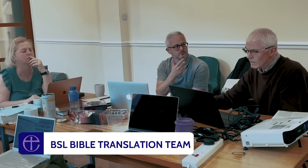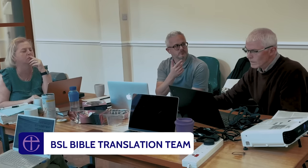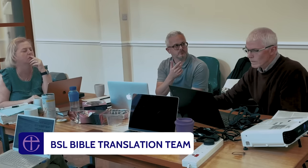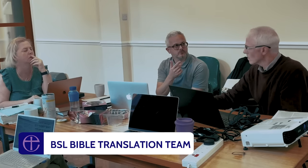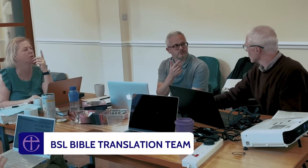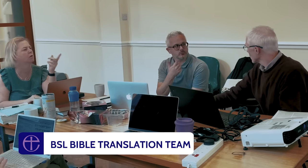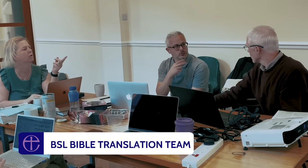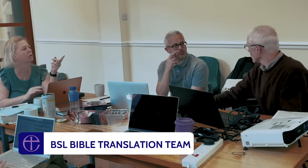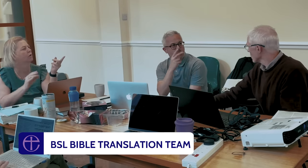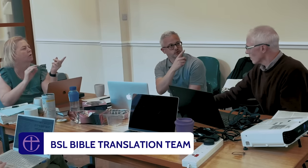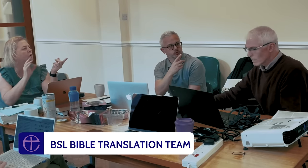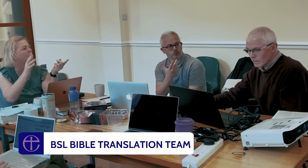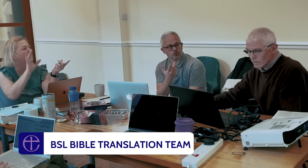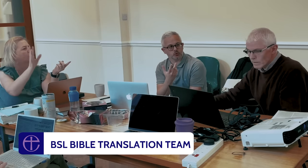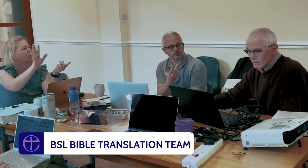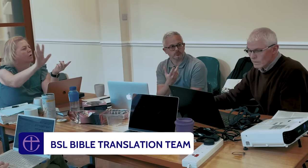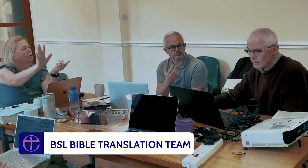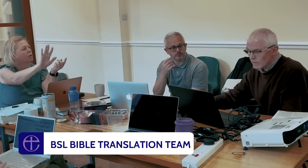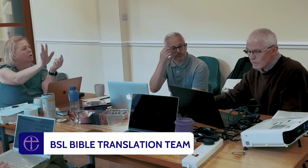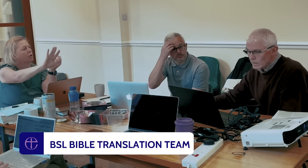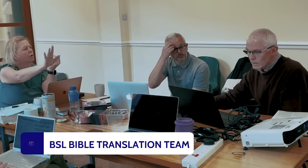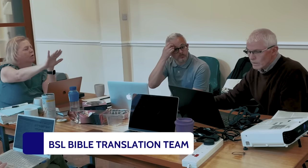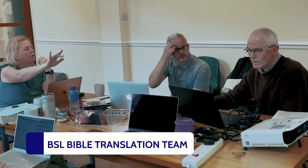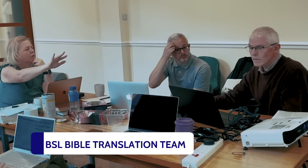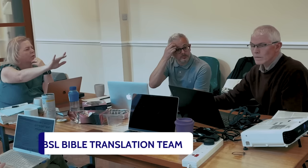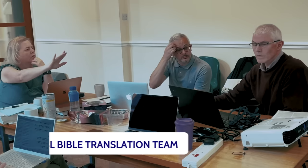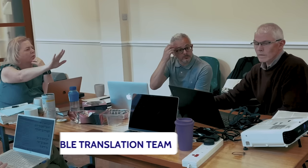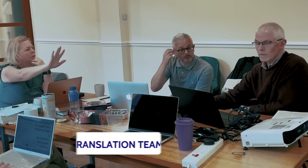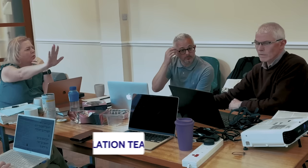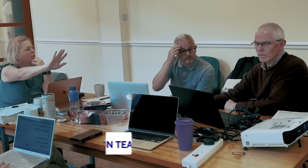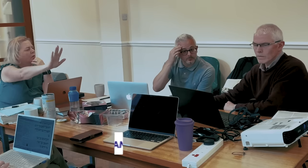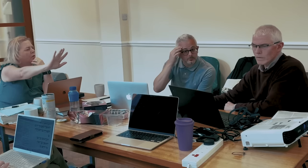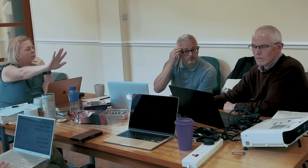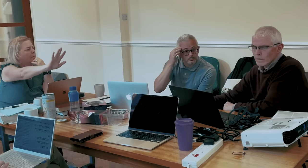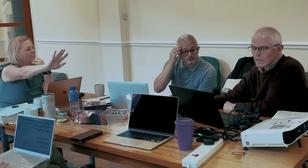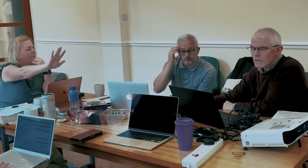Should we watch it again? Peter, Peter. - Peter.